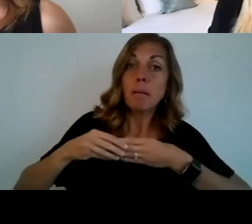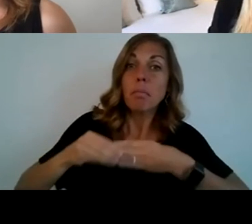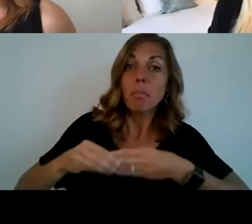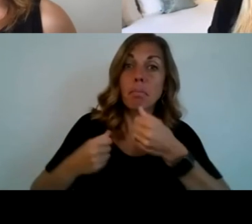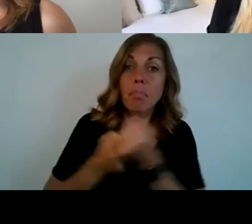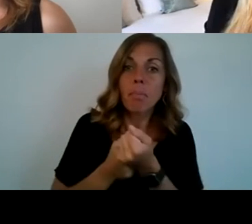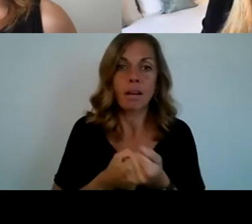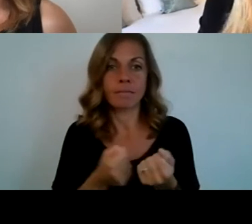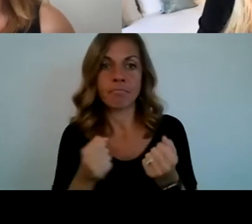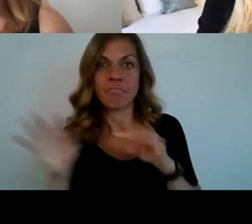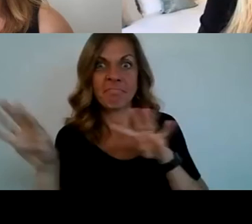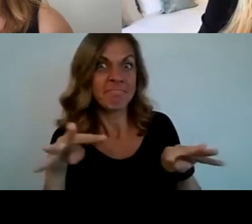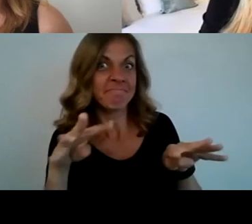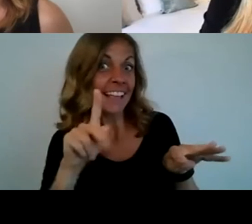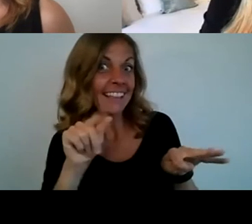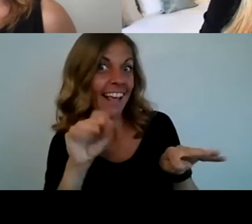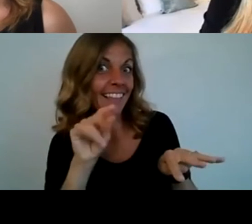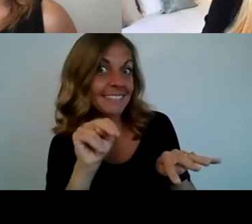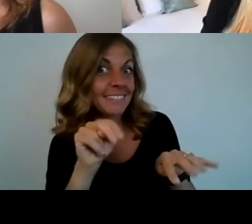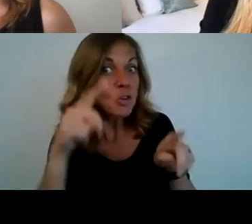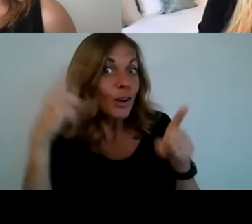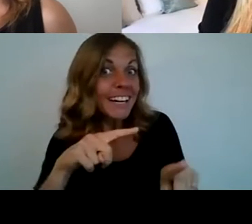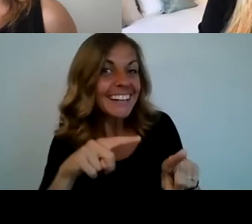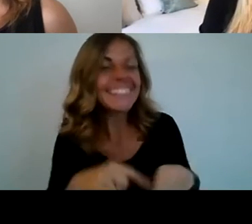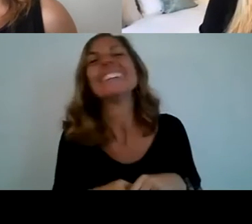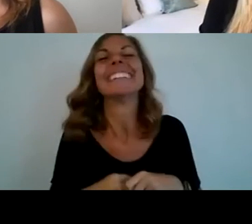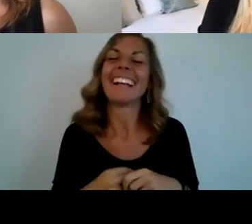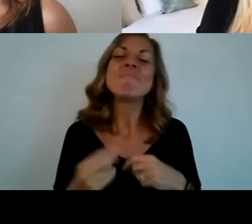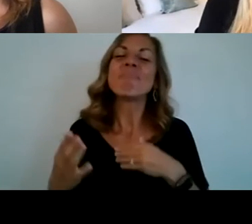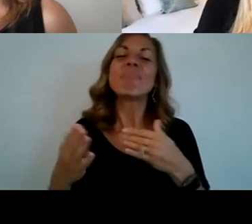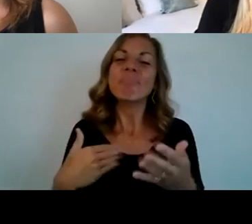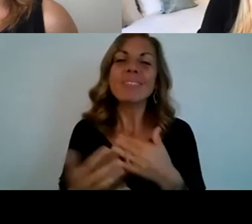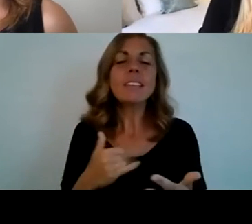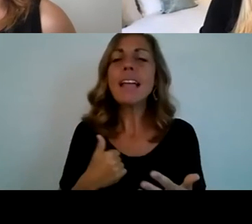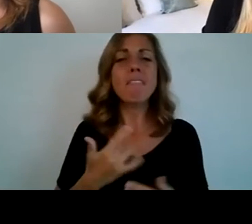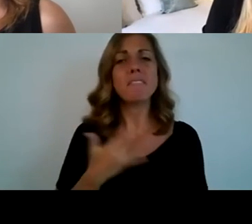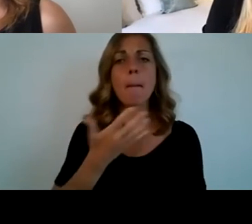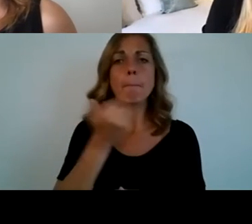you on the spot here live. But the best part of the culture to deal with this difficult